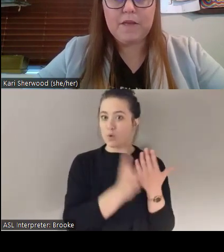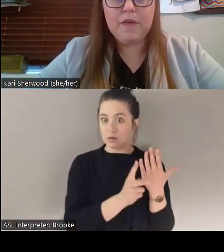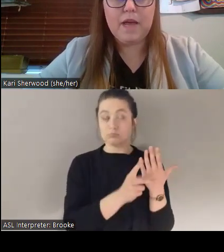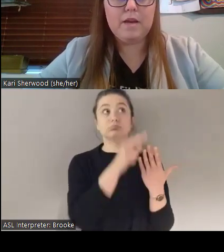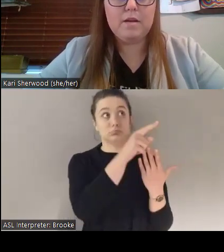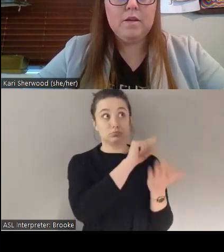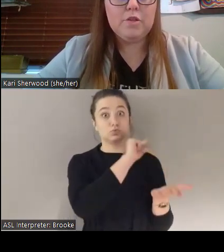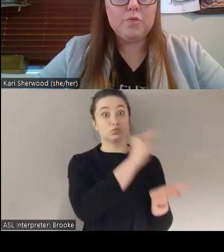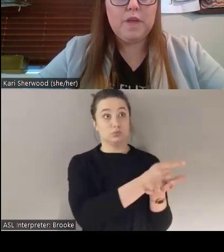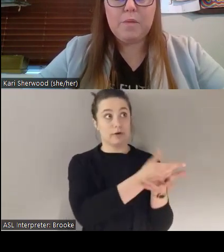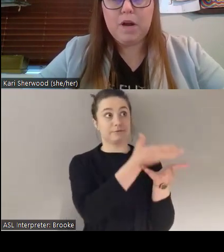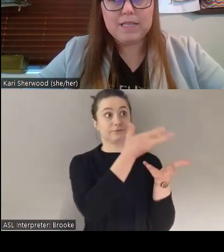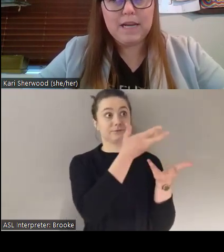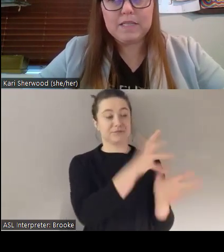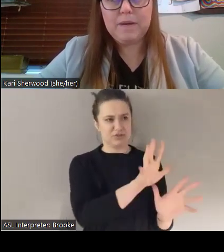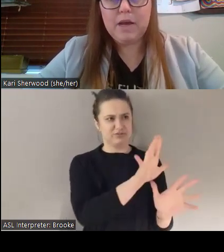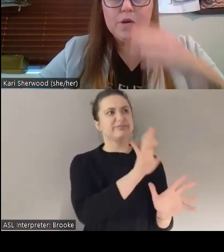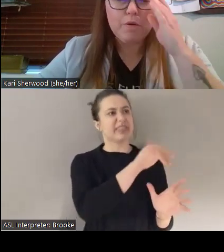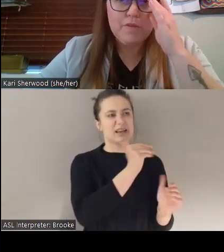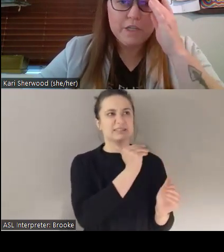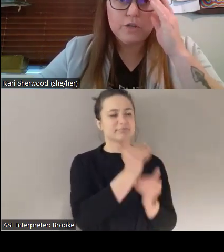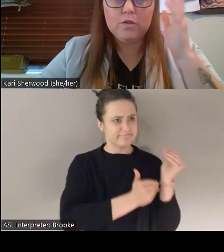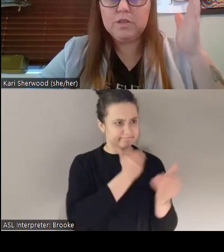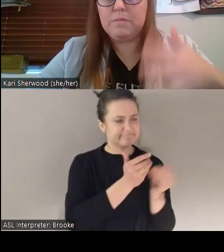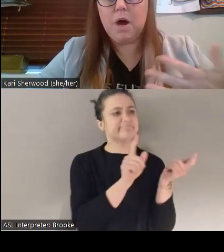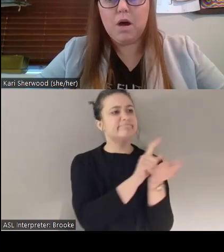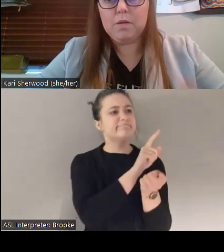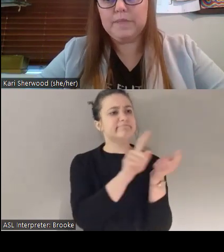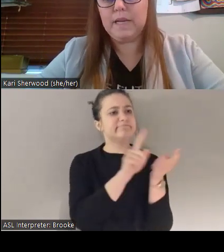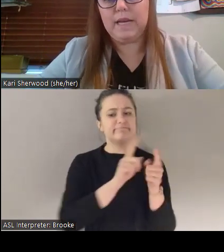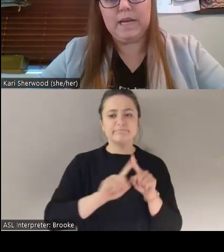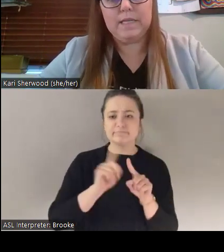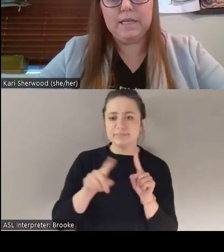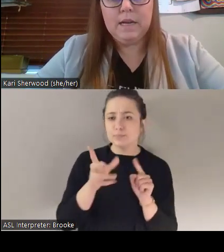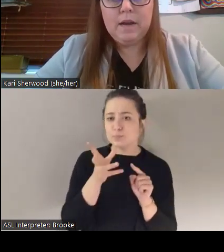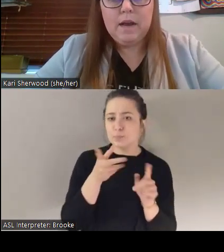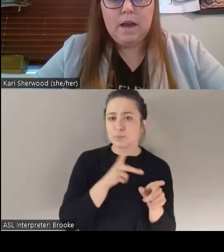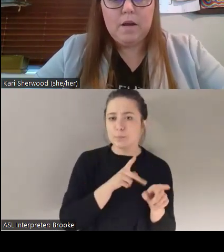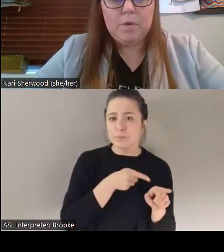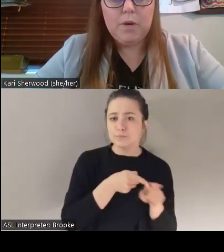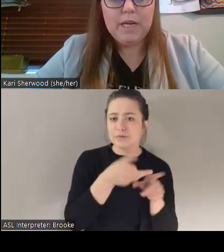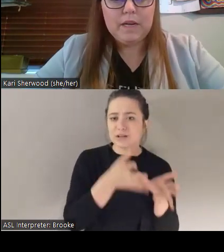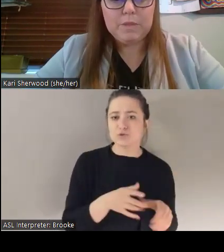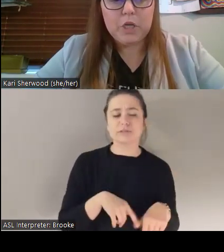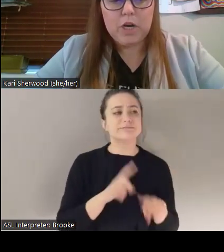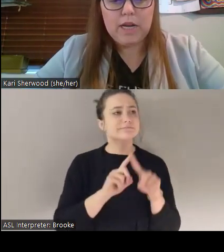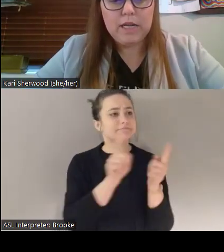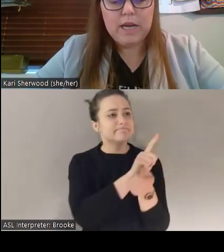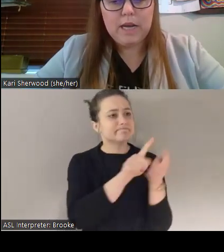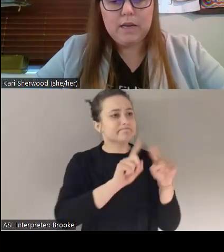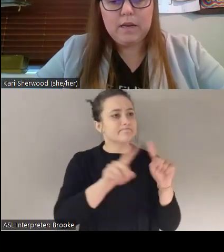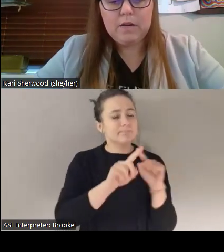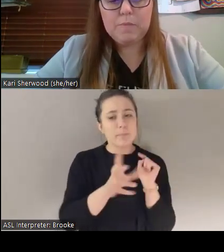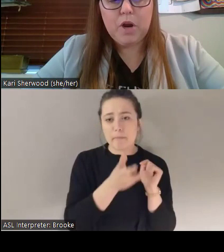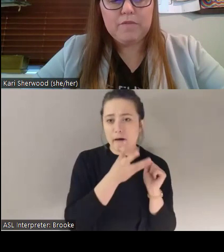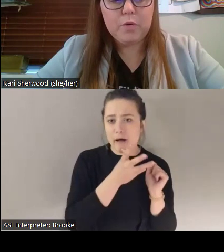and then through that process, met other professionals and moms and we ended up starting a nonprofit